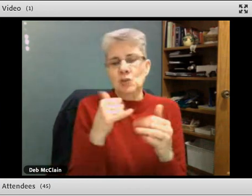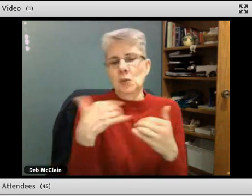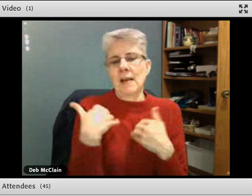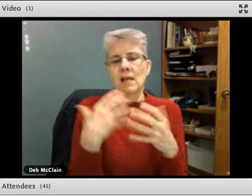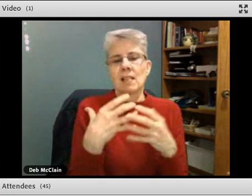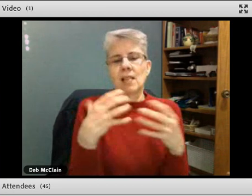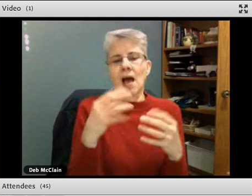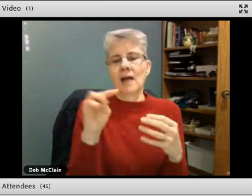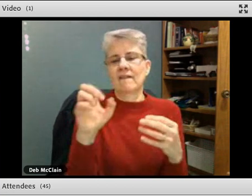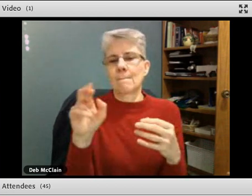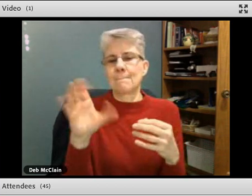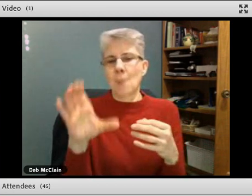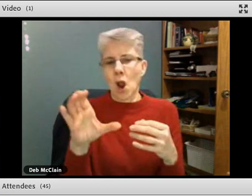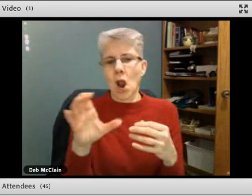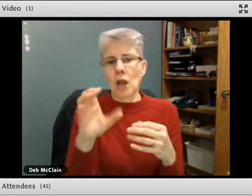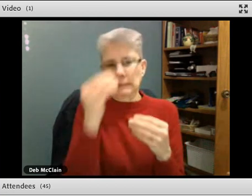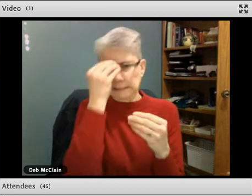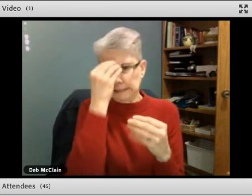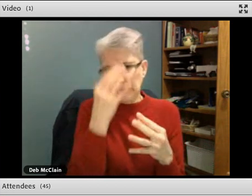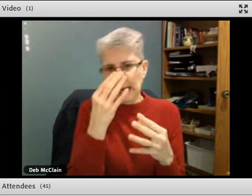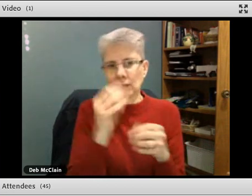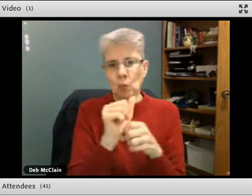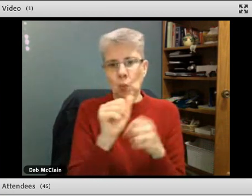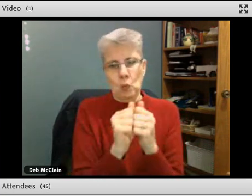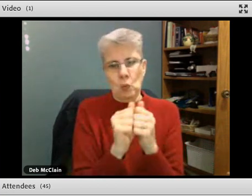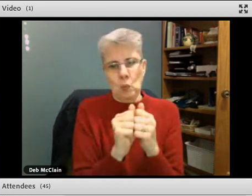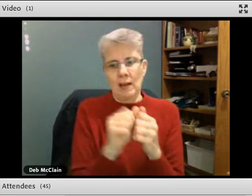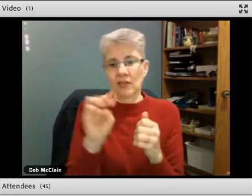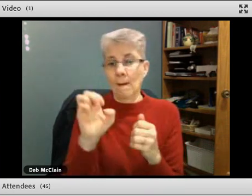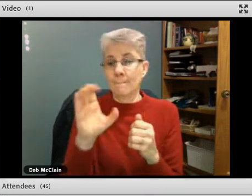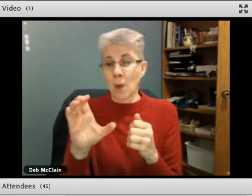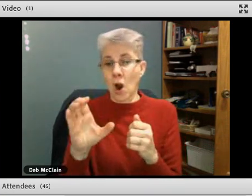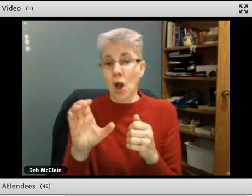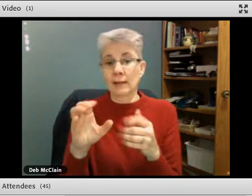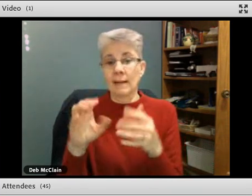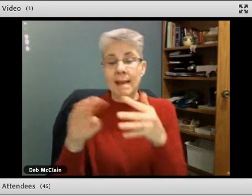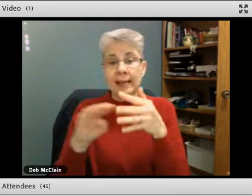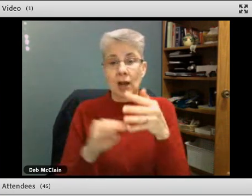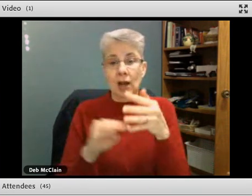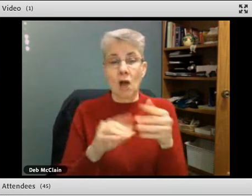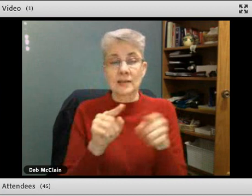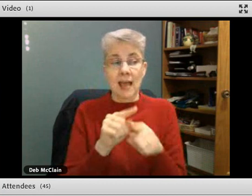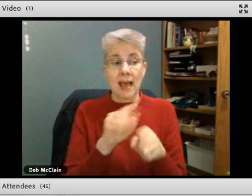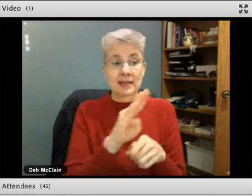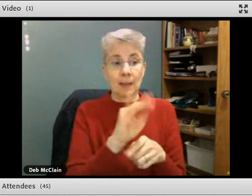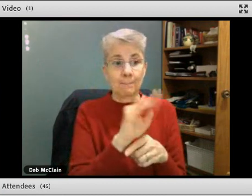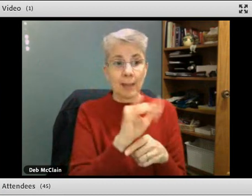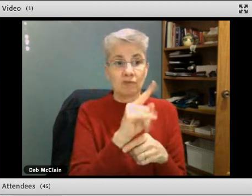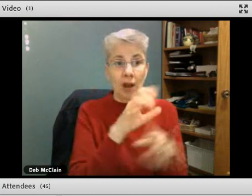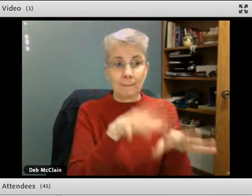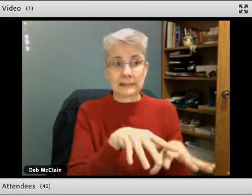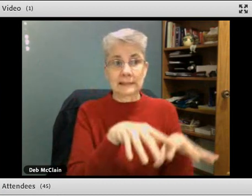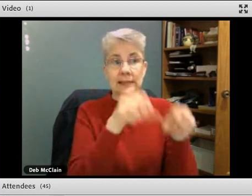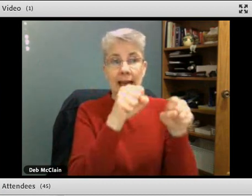In fact, most catalogs -- As BIBFRAME becomes adopted, most catalogs will still have MARC data